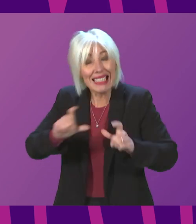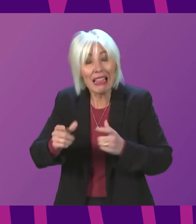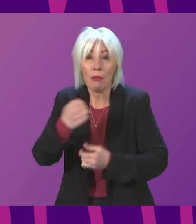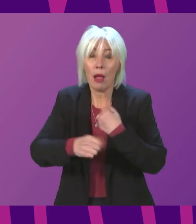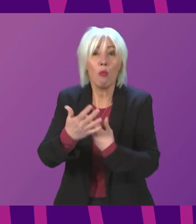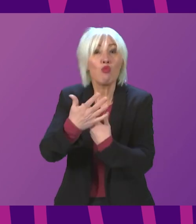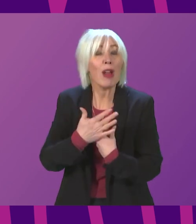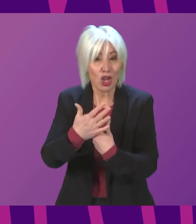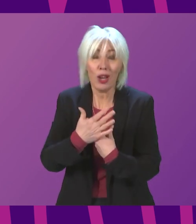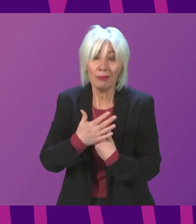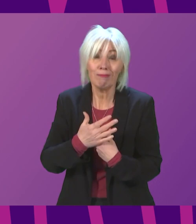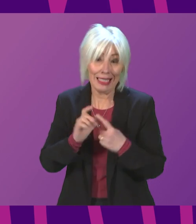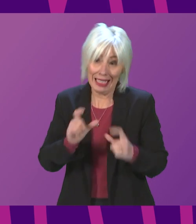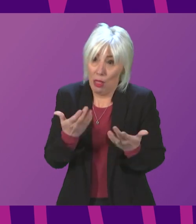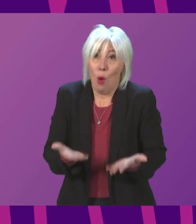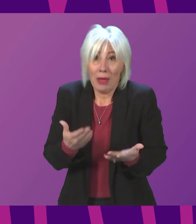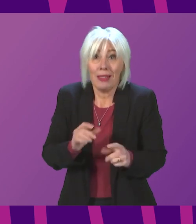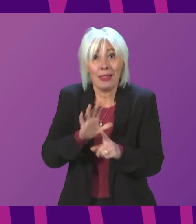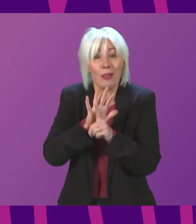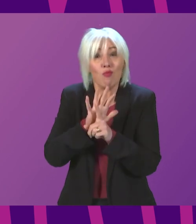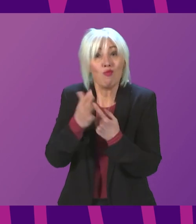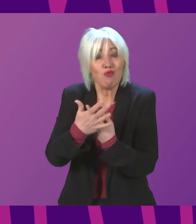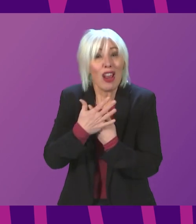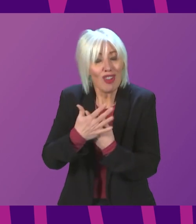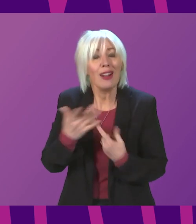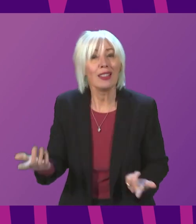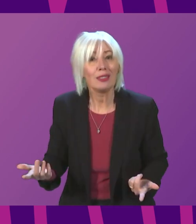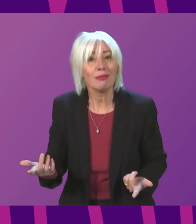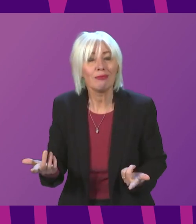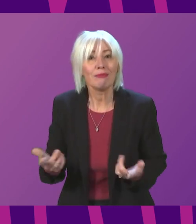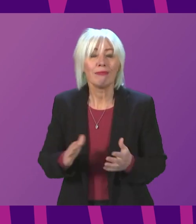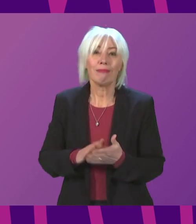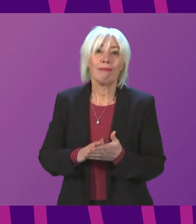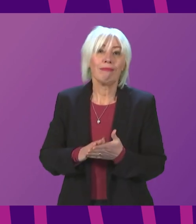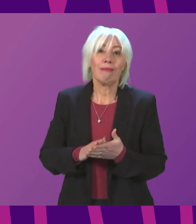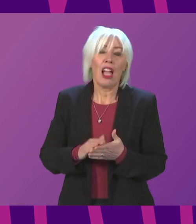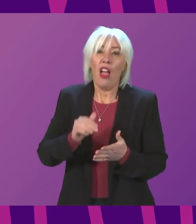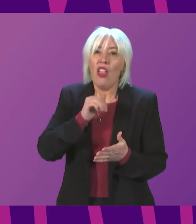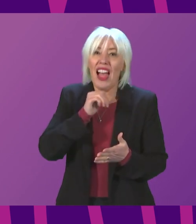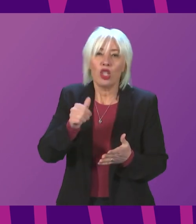doing so—significant pressure on the NHS. That is not abstract or academic in terms